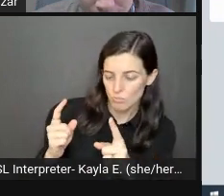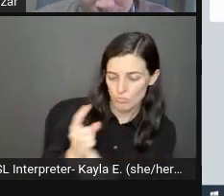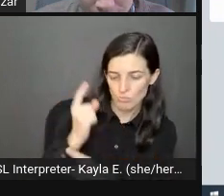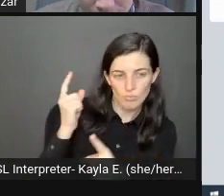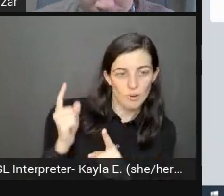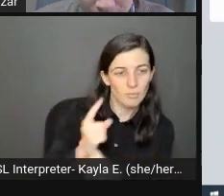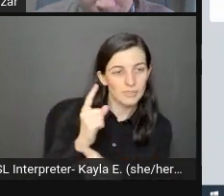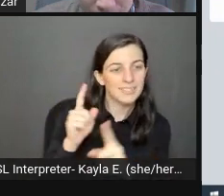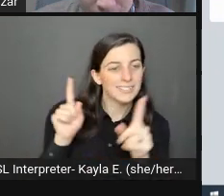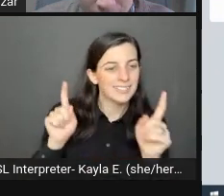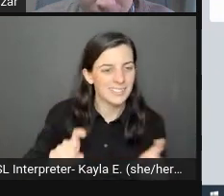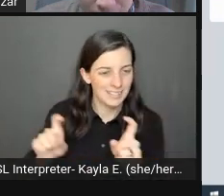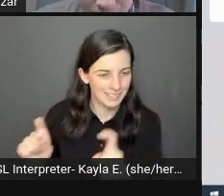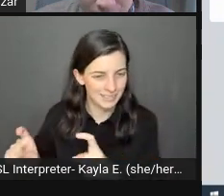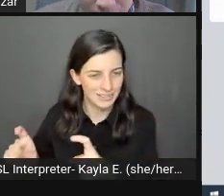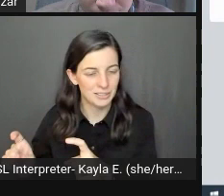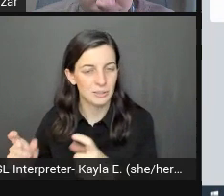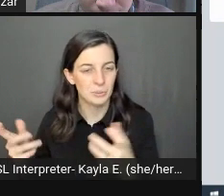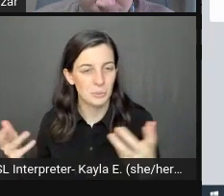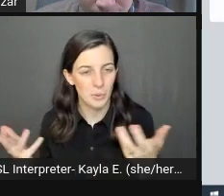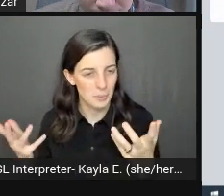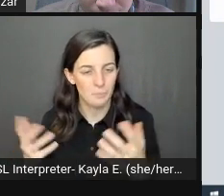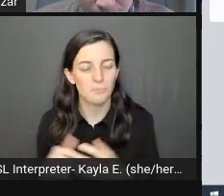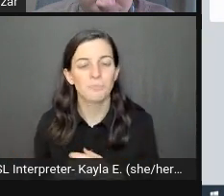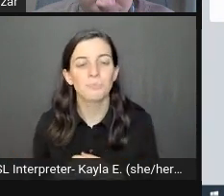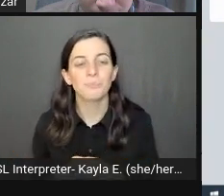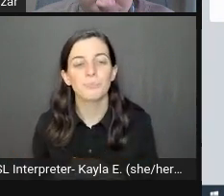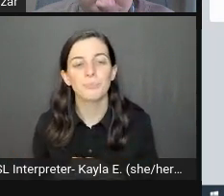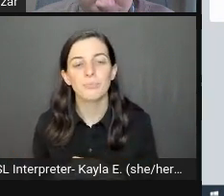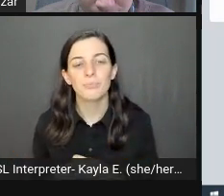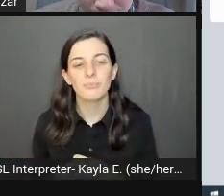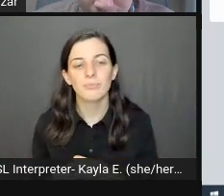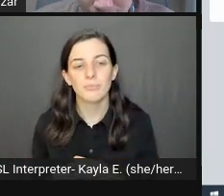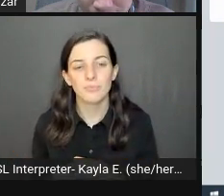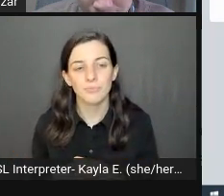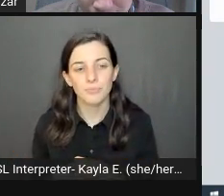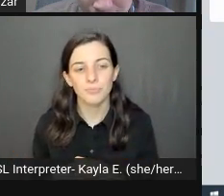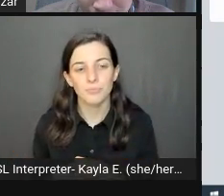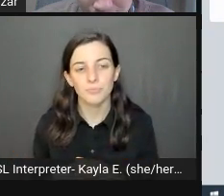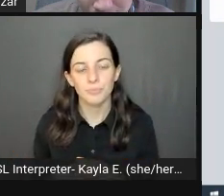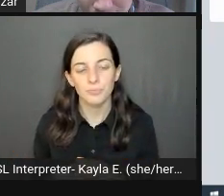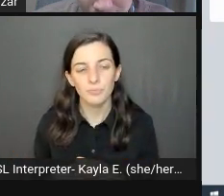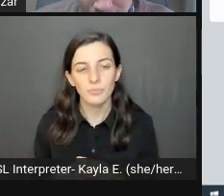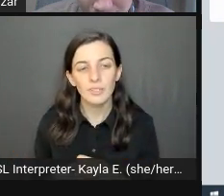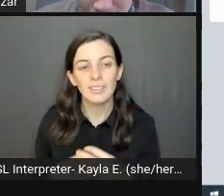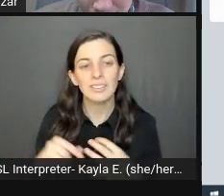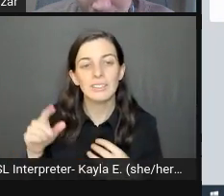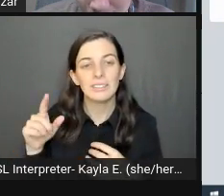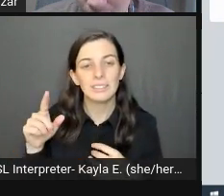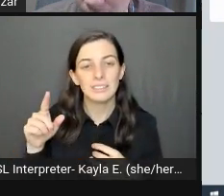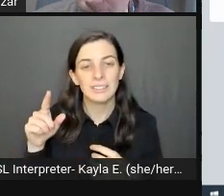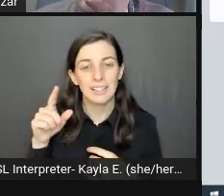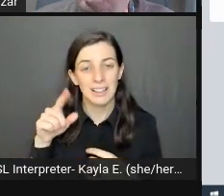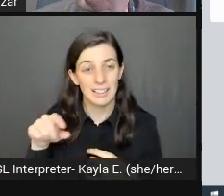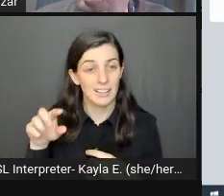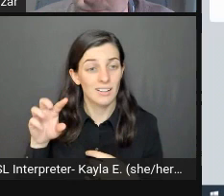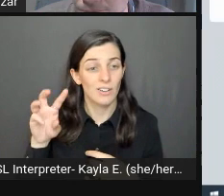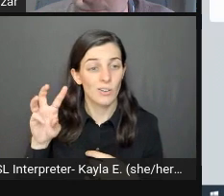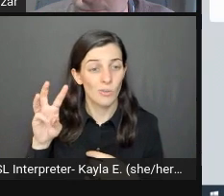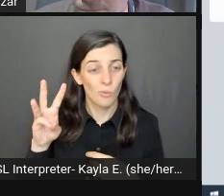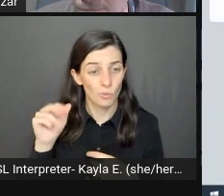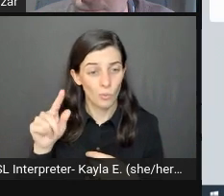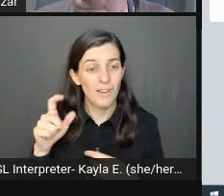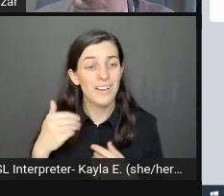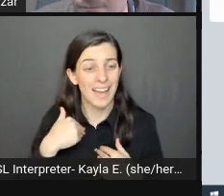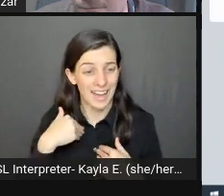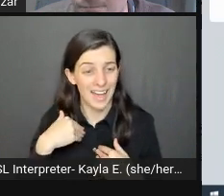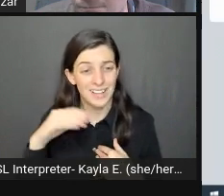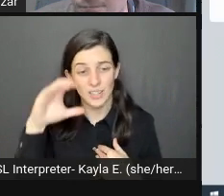that there is also a Wave browsing extension, which you can click